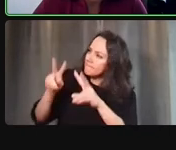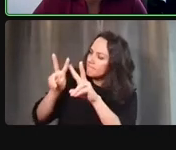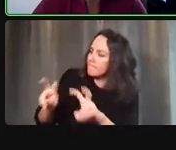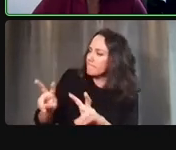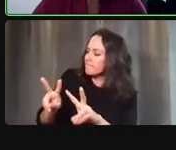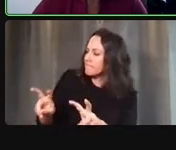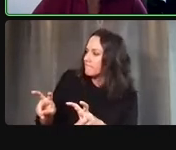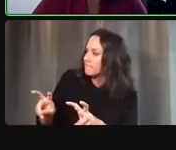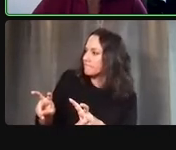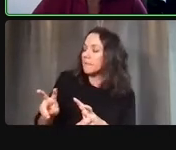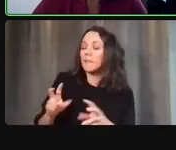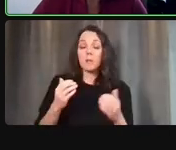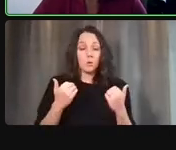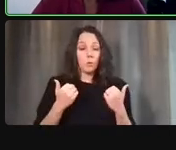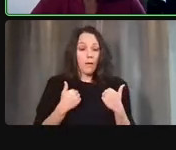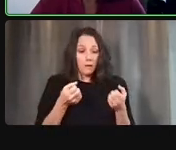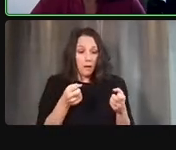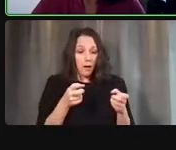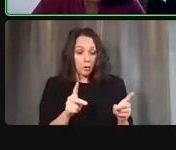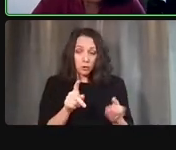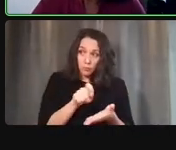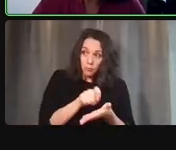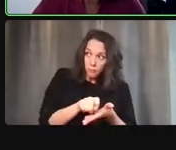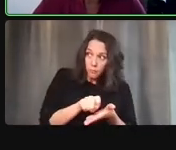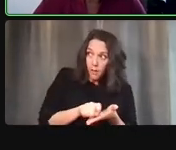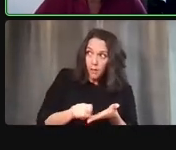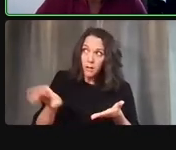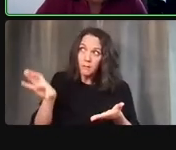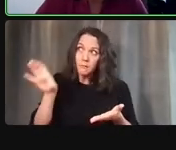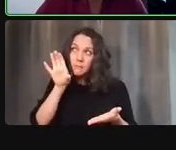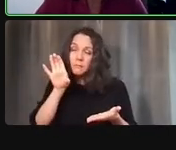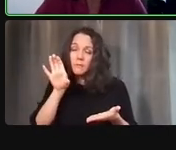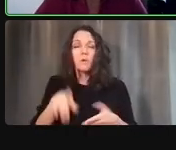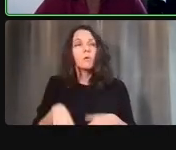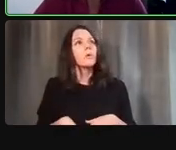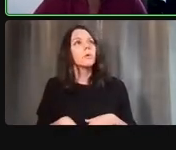about it, to have this opportunity to hear other people expressing